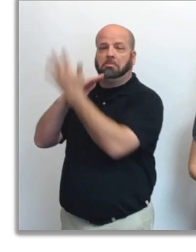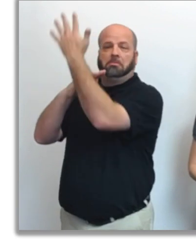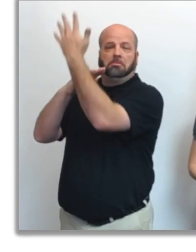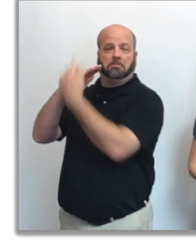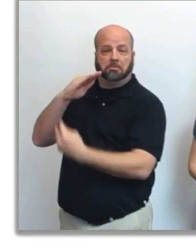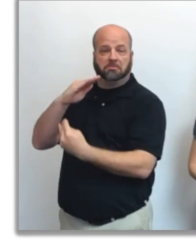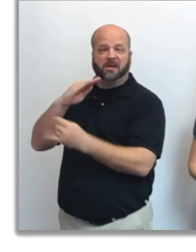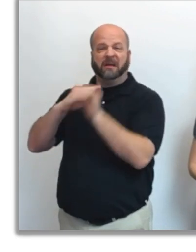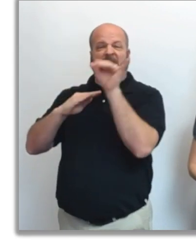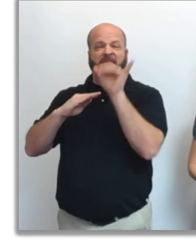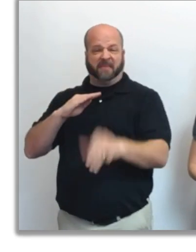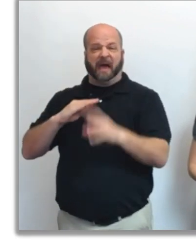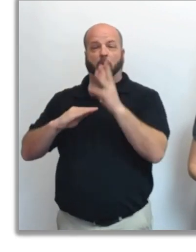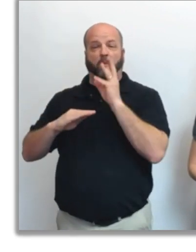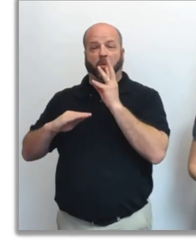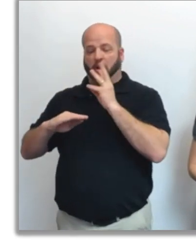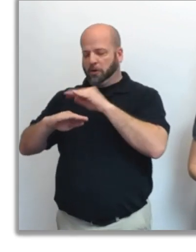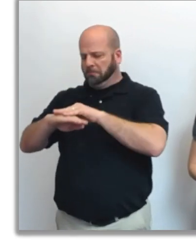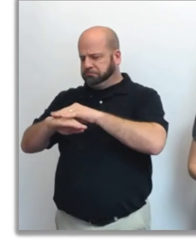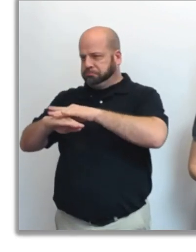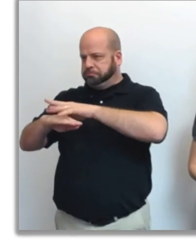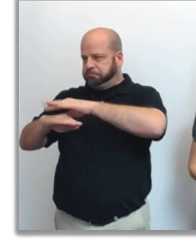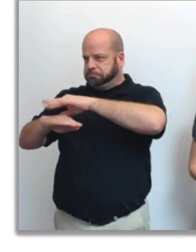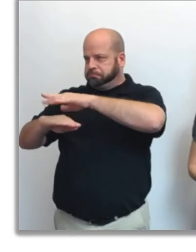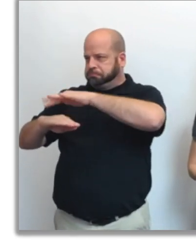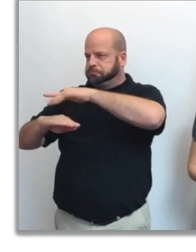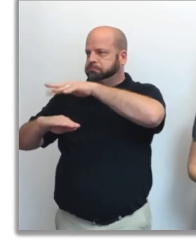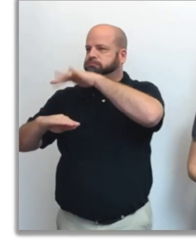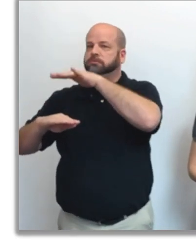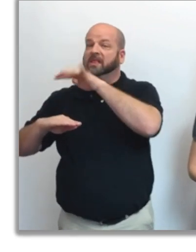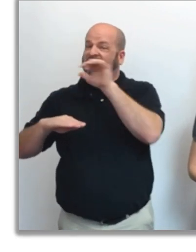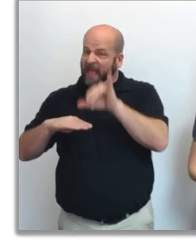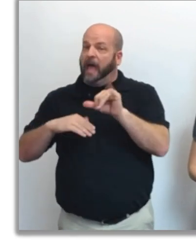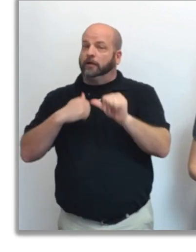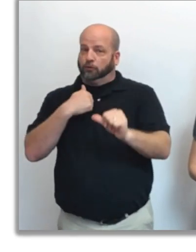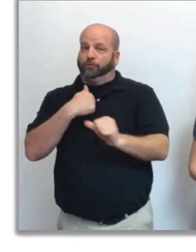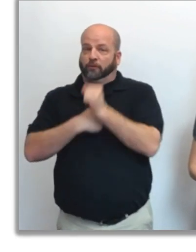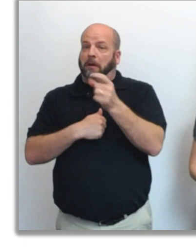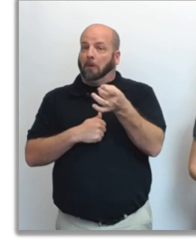This significant rise in water is the greatest threat to life and property during a tropical